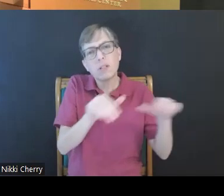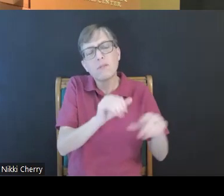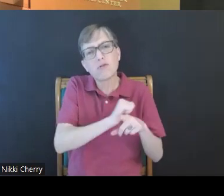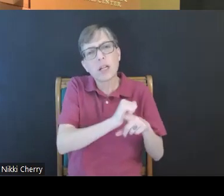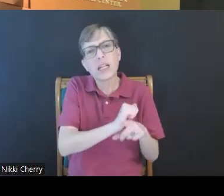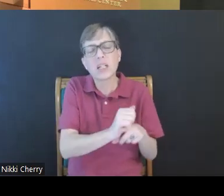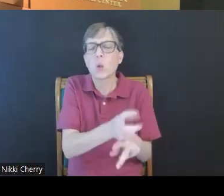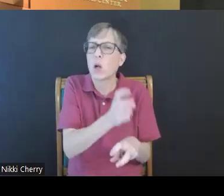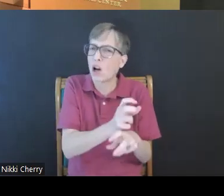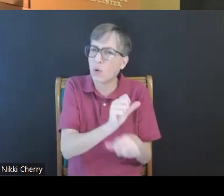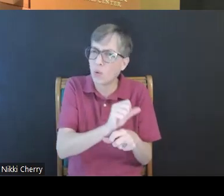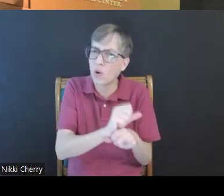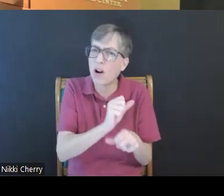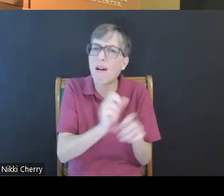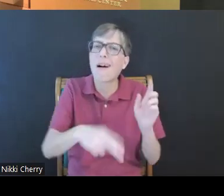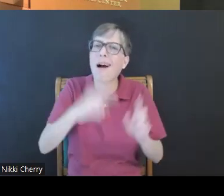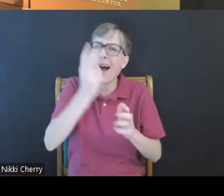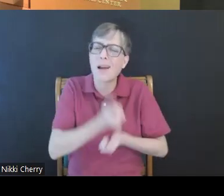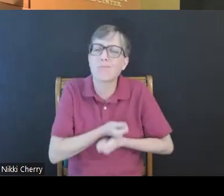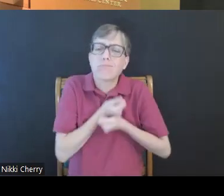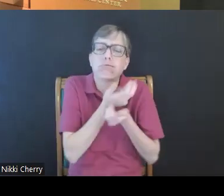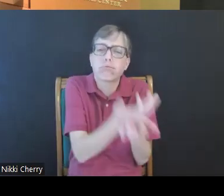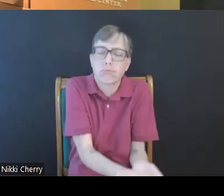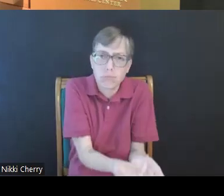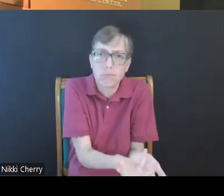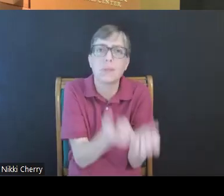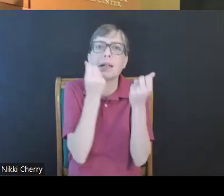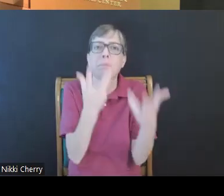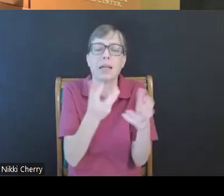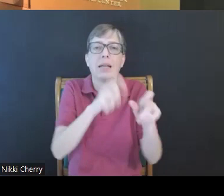profession and a lot of people don't stick in the field it's a little bit like teachers uh so I feel